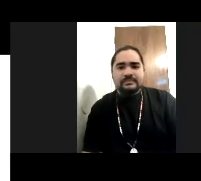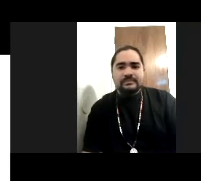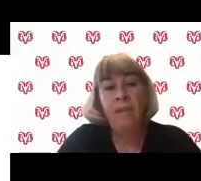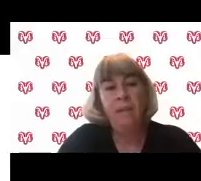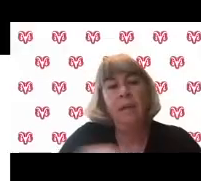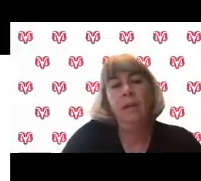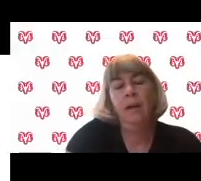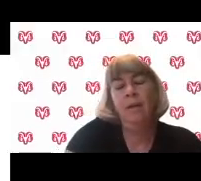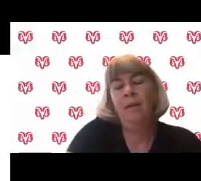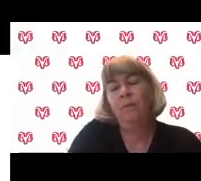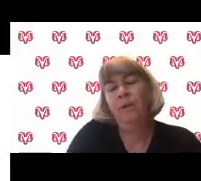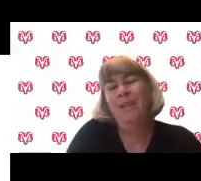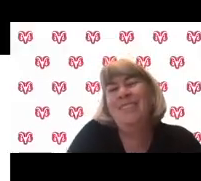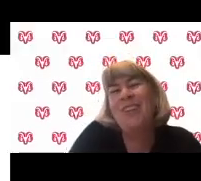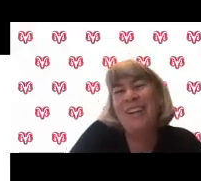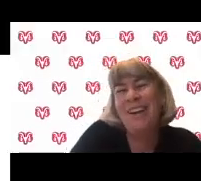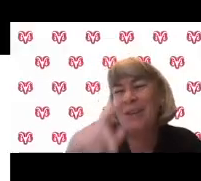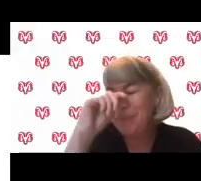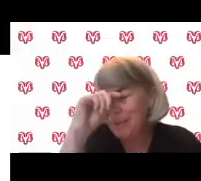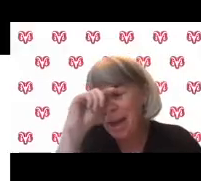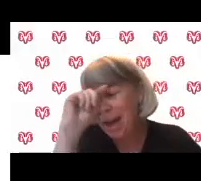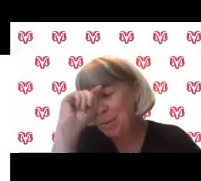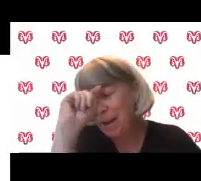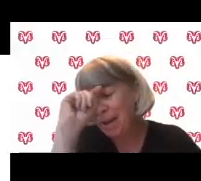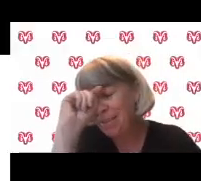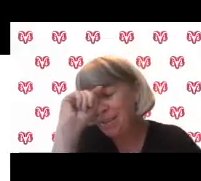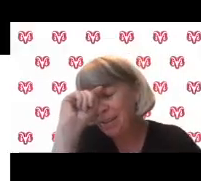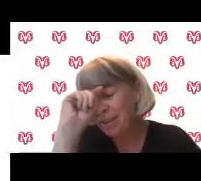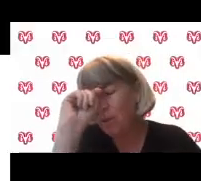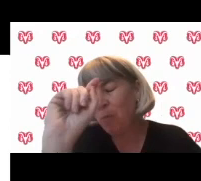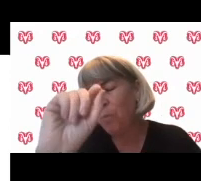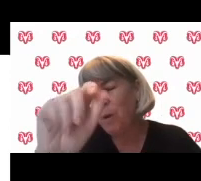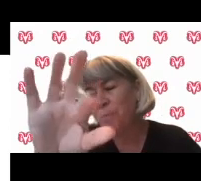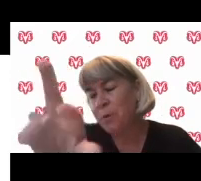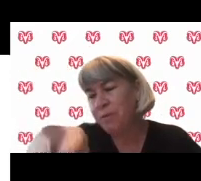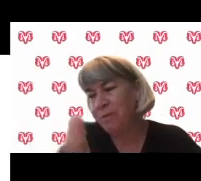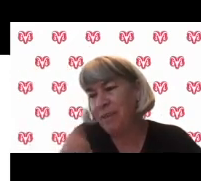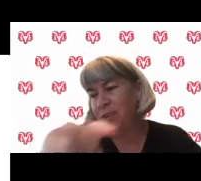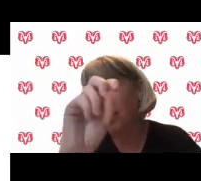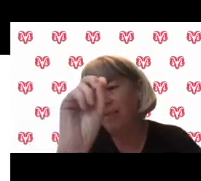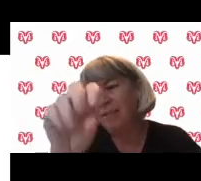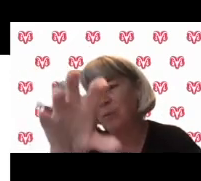idea? I mean, sorry, know, I think what both of you have touched on and that's